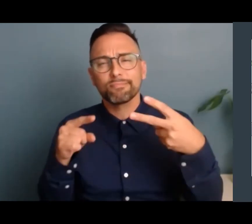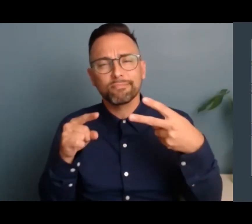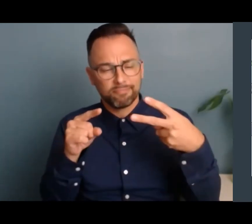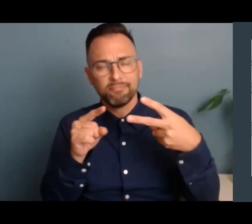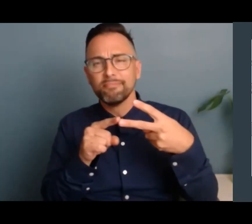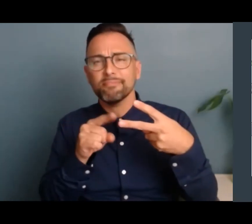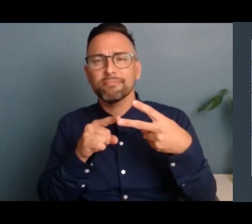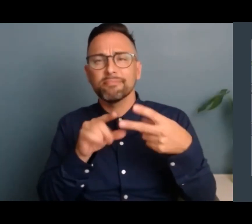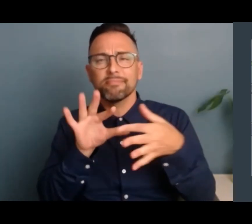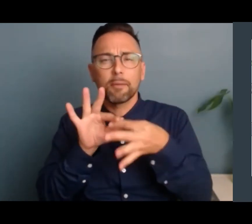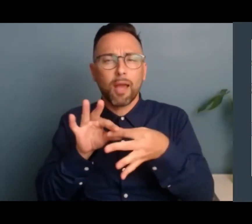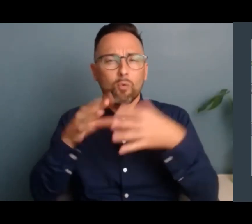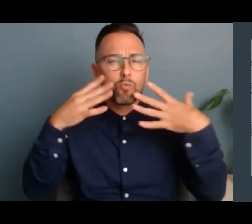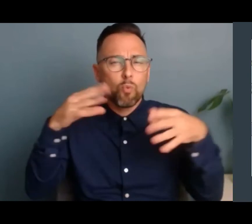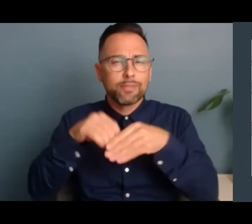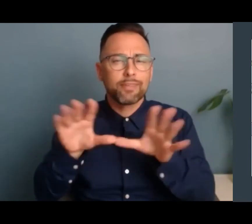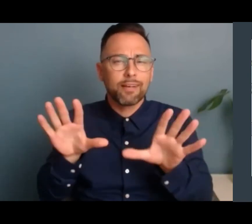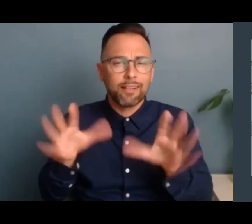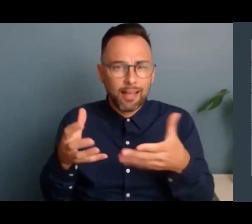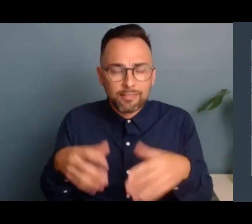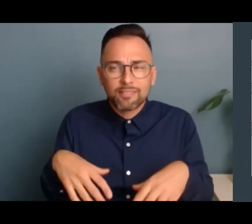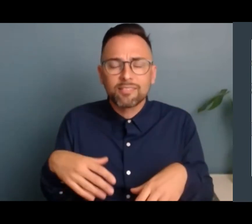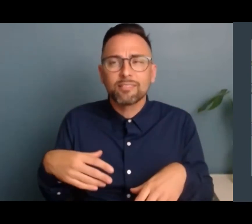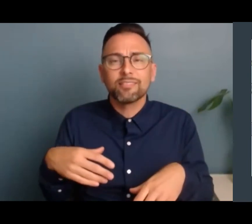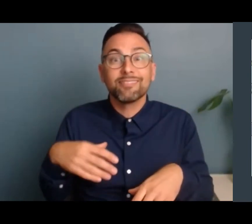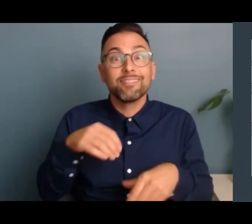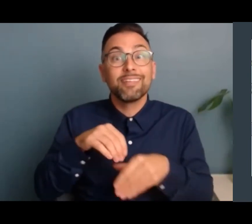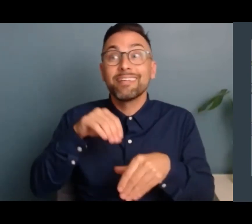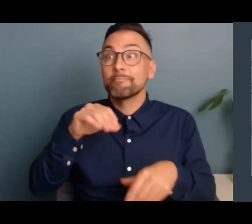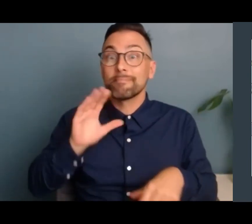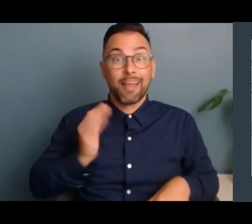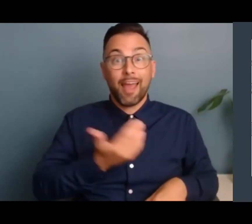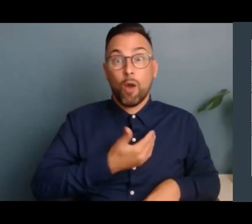And number two, about noise in the classroom.